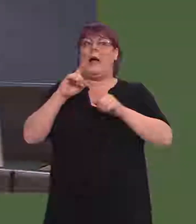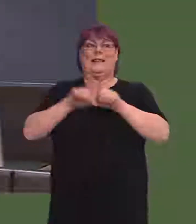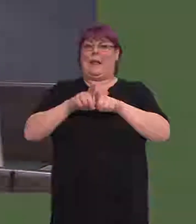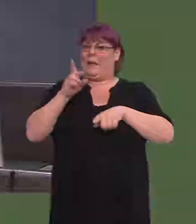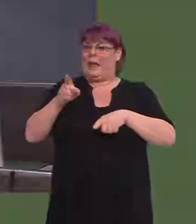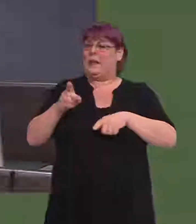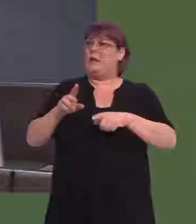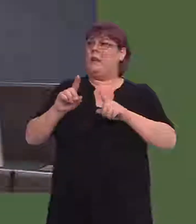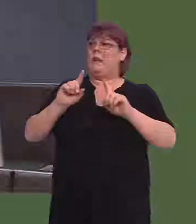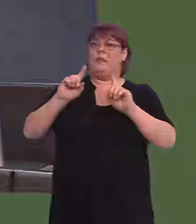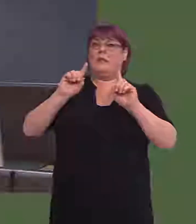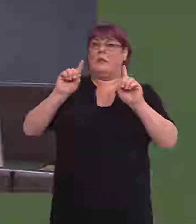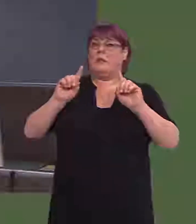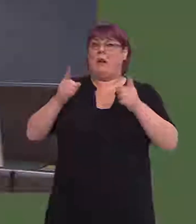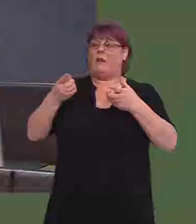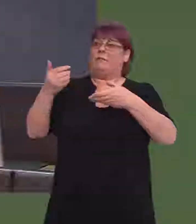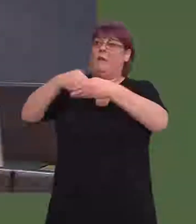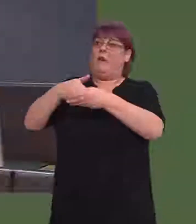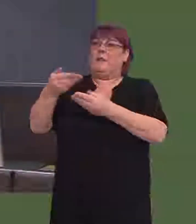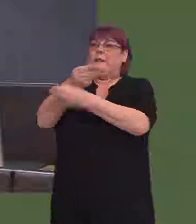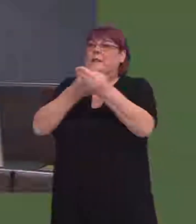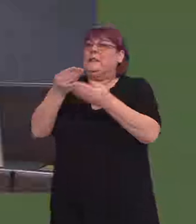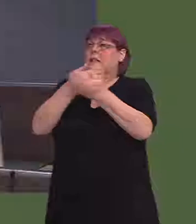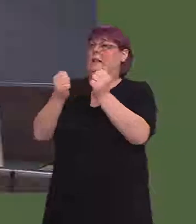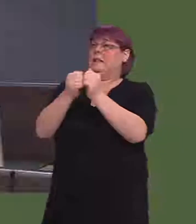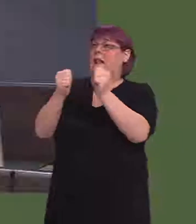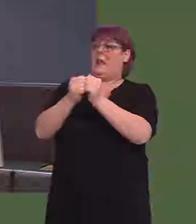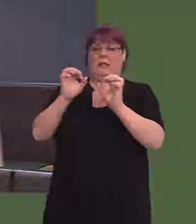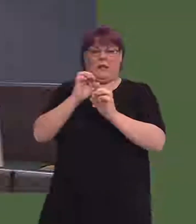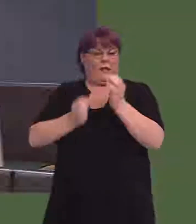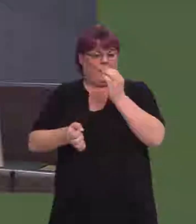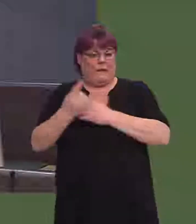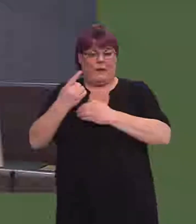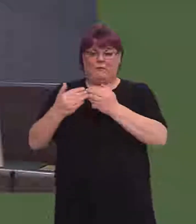There is nothing literally we can do in the short term if we find thereís no deal.'